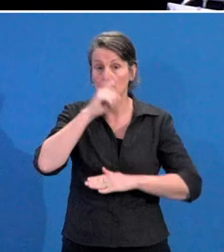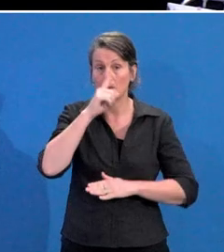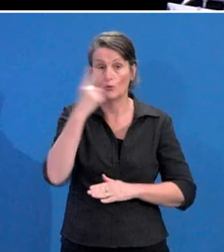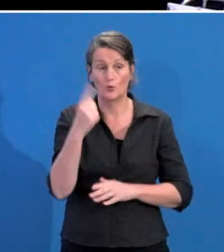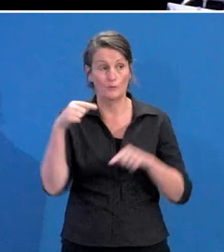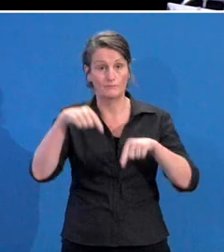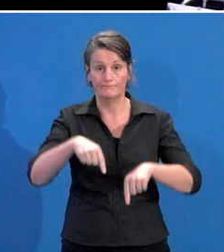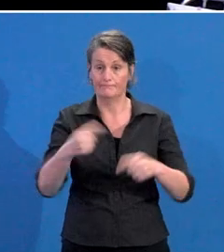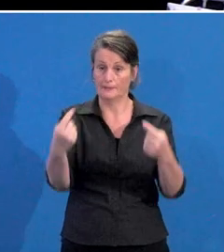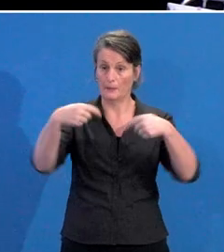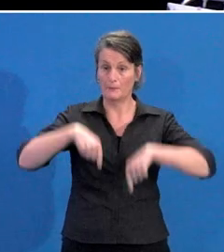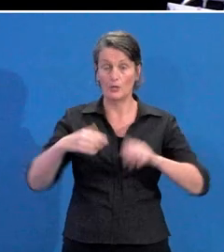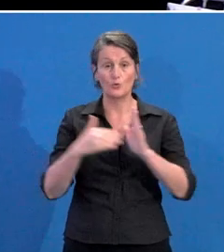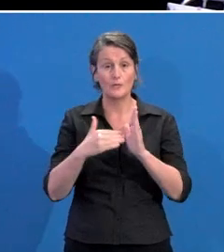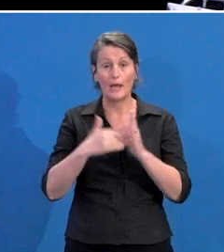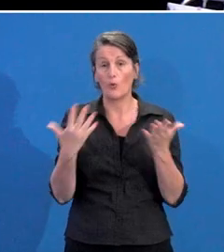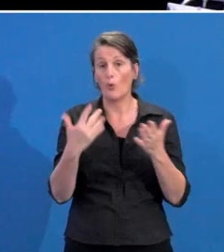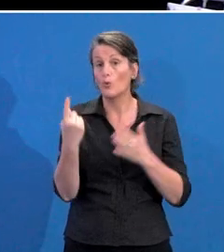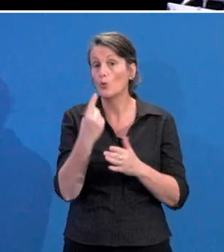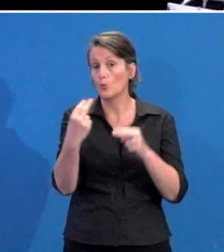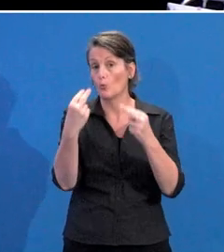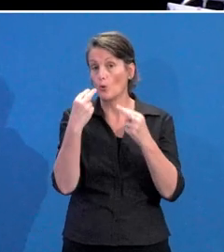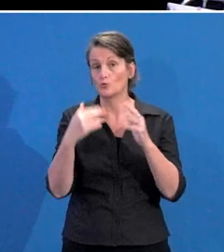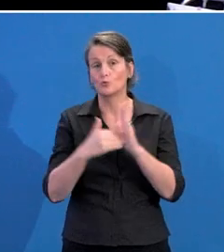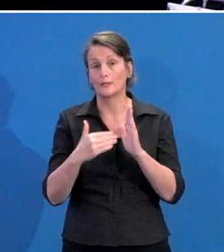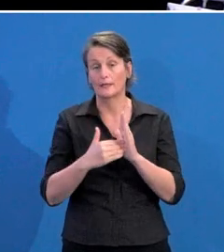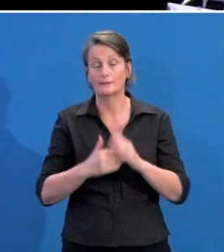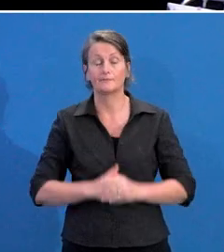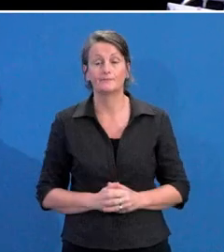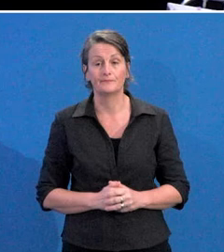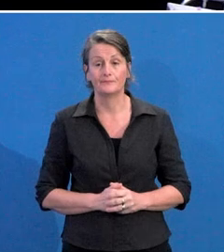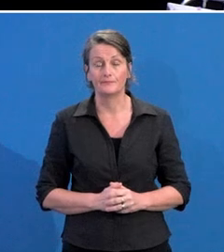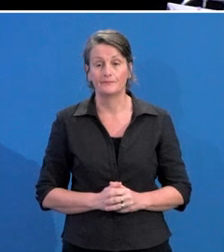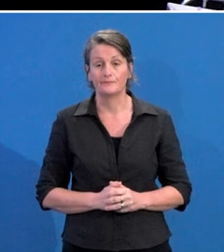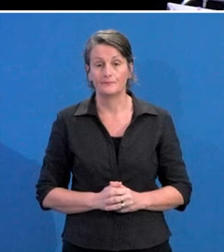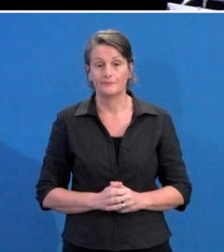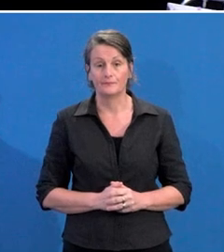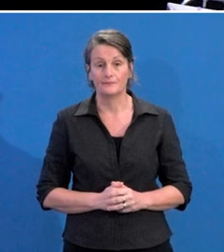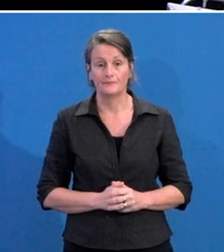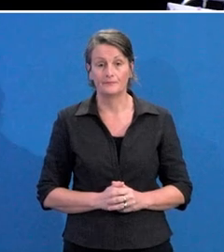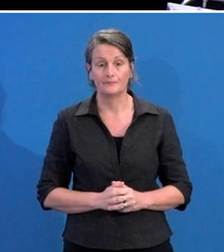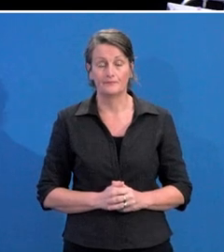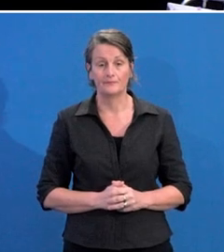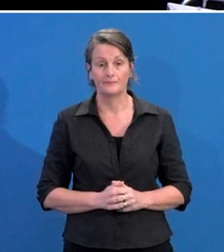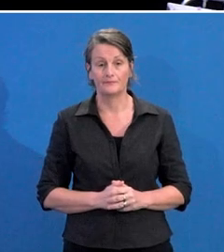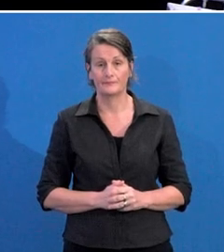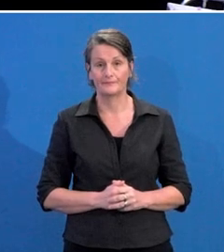in person today or viewing the hearing or following the hearing on the livestream. Yes, Ms Eastman.